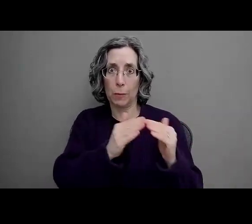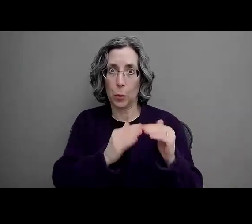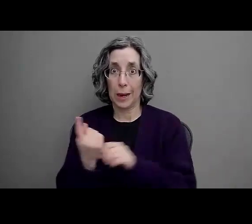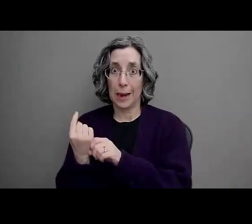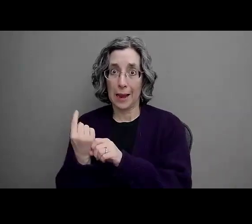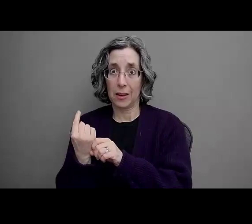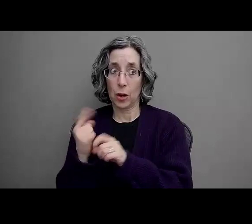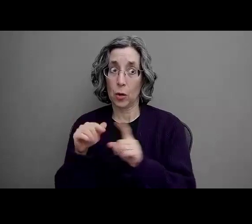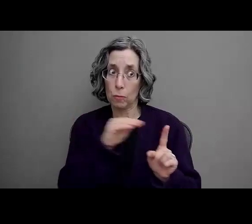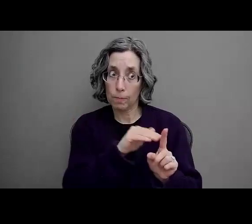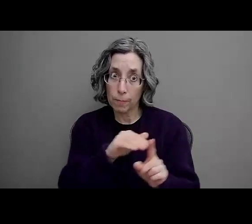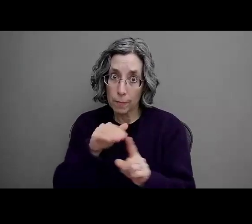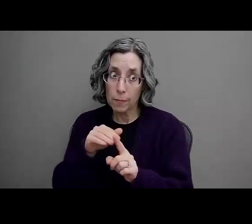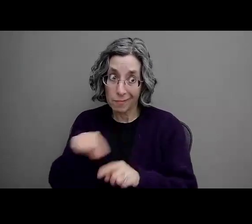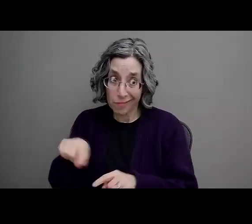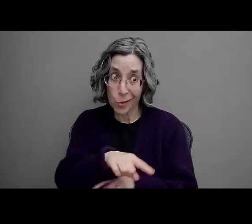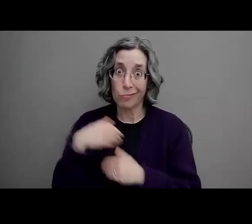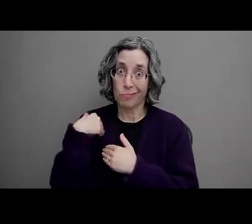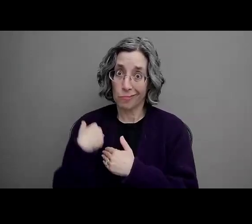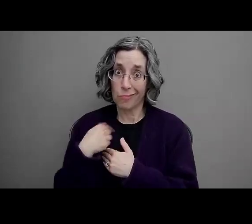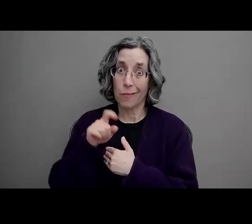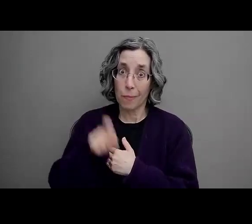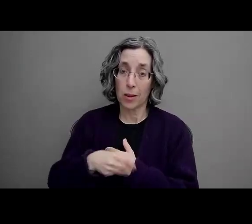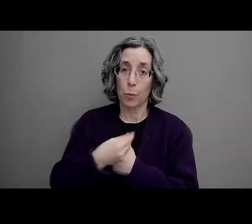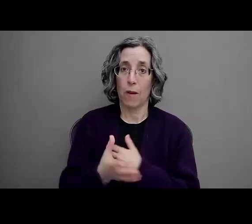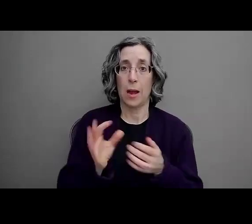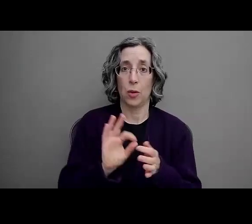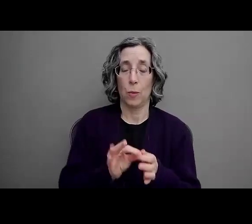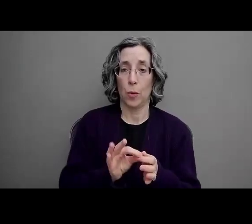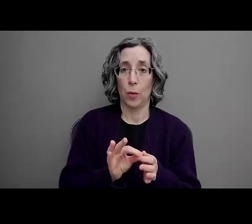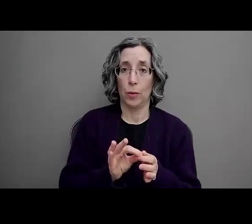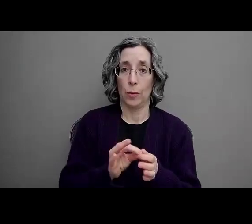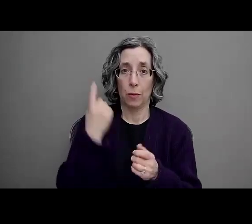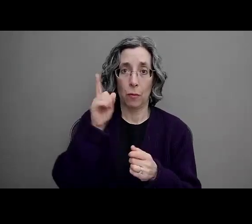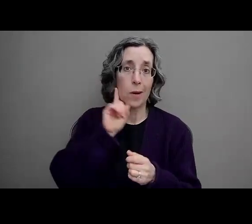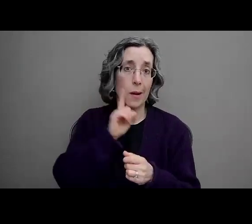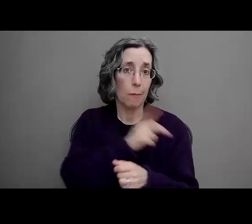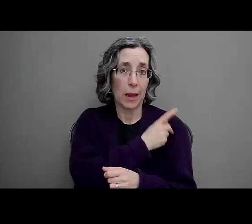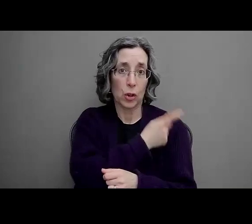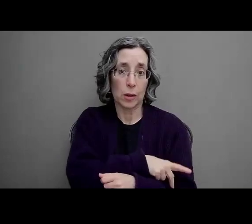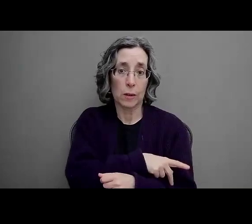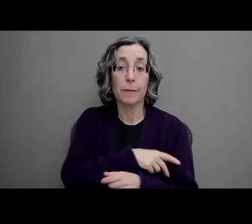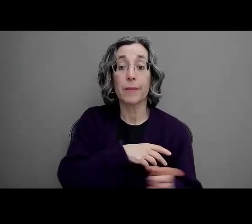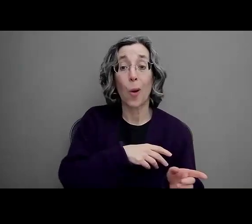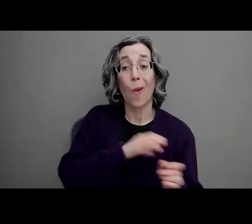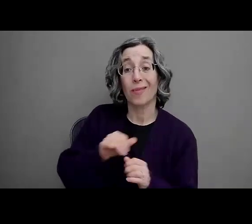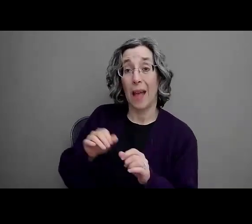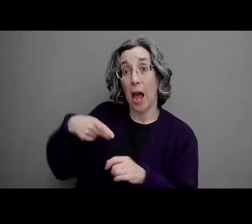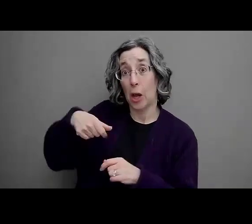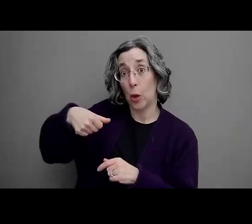is very interested in this topic, by the way, and released what's called a "Dear colleague" letter to the medical community last year as a way to remind them of their obligation. So the QR code that's in the corner